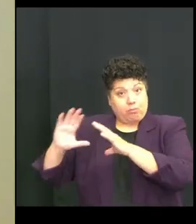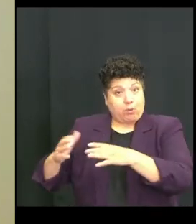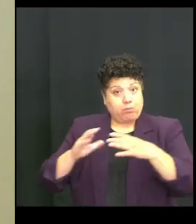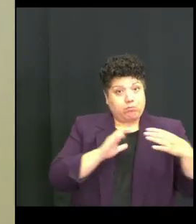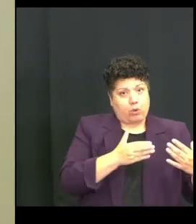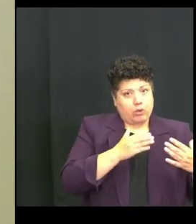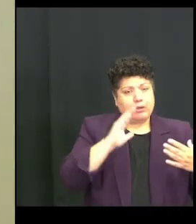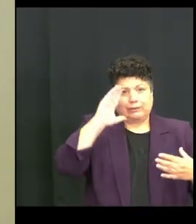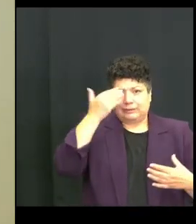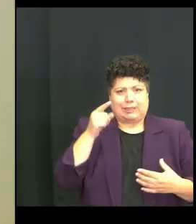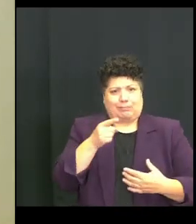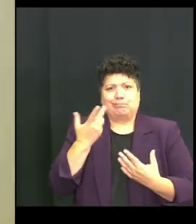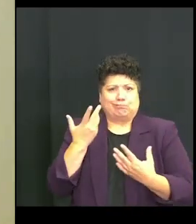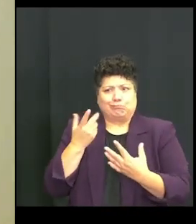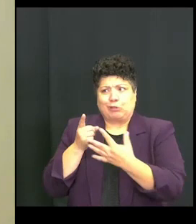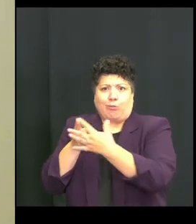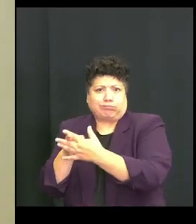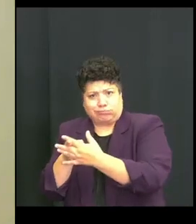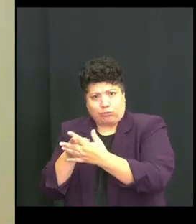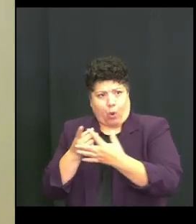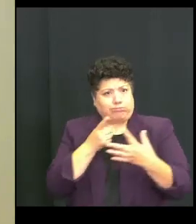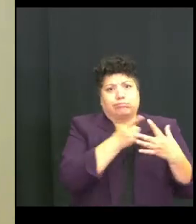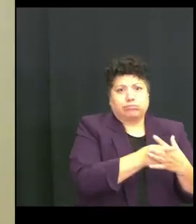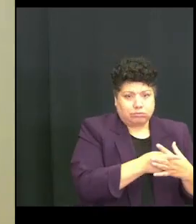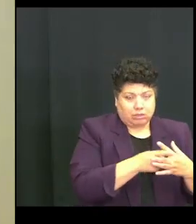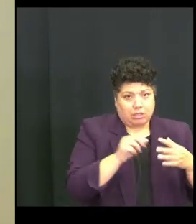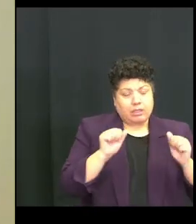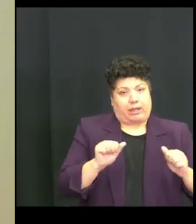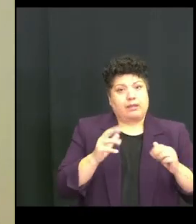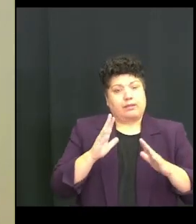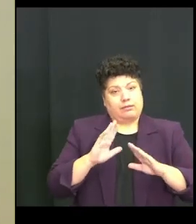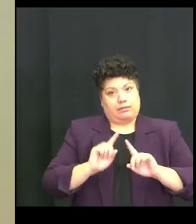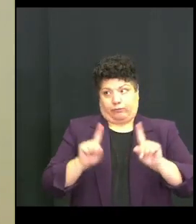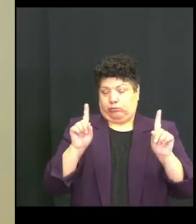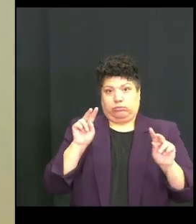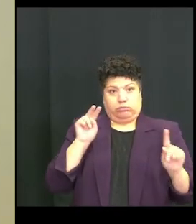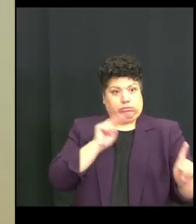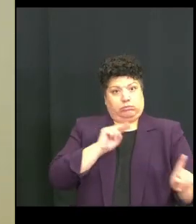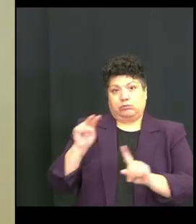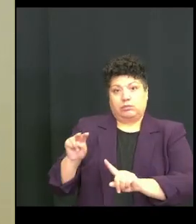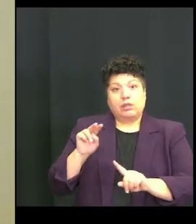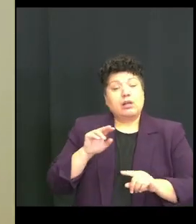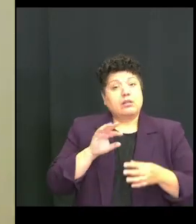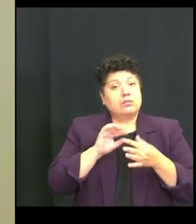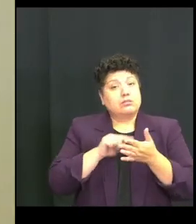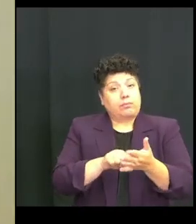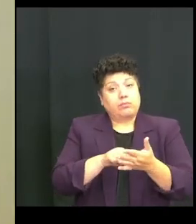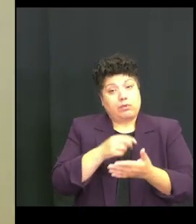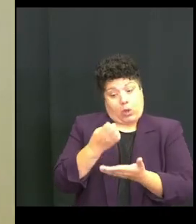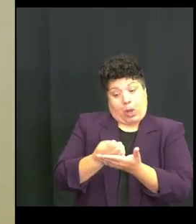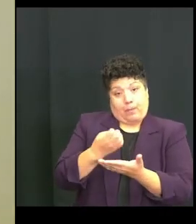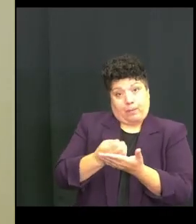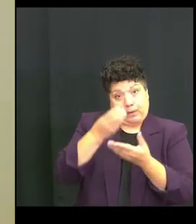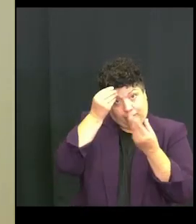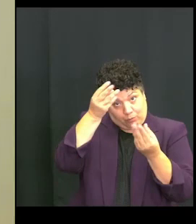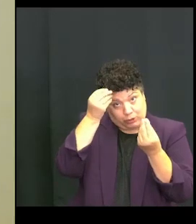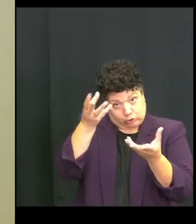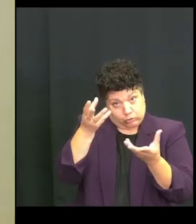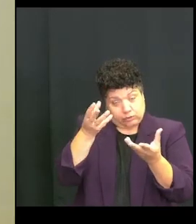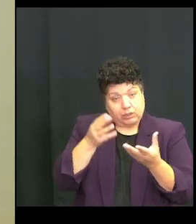Some of my own work has been about how information about the economy can be a source